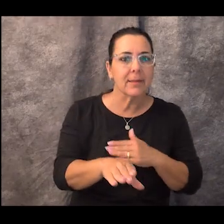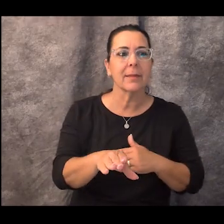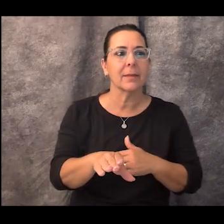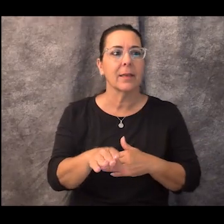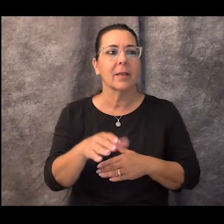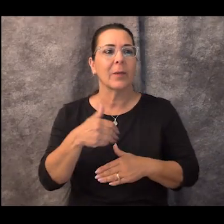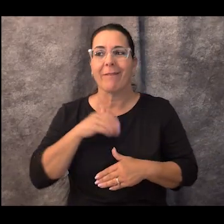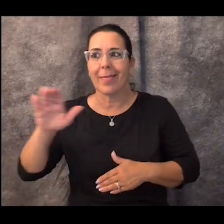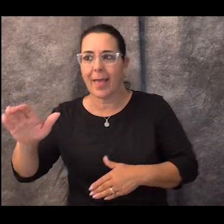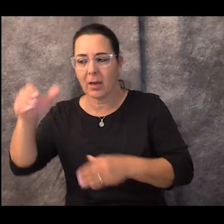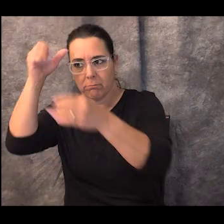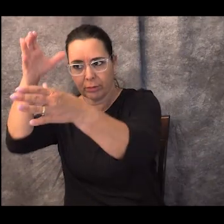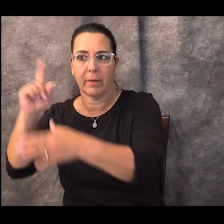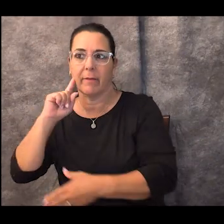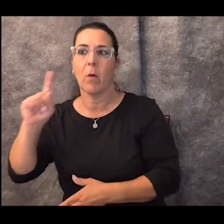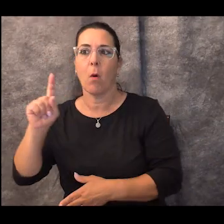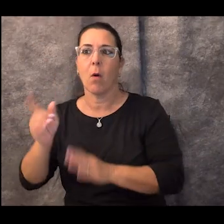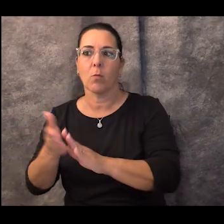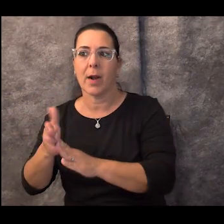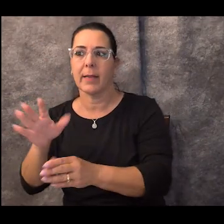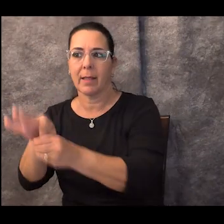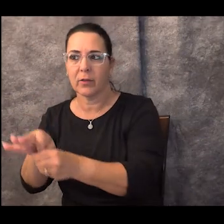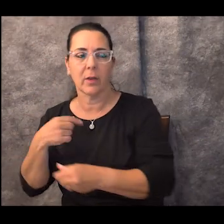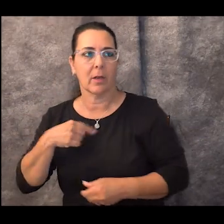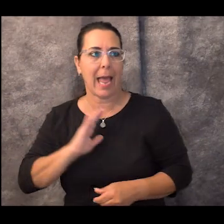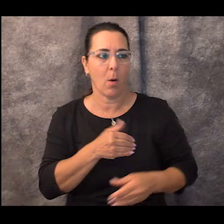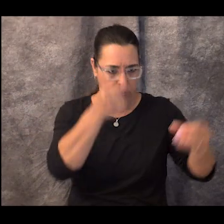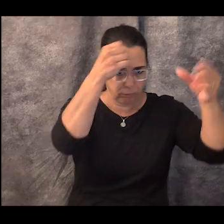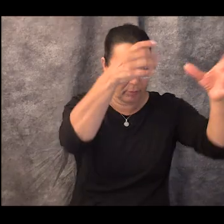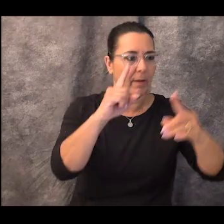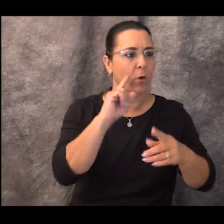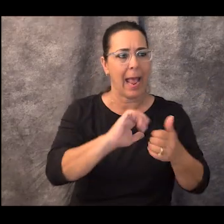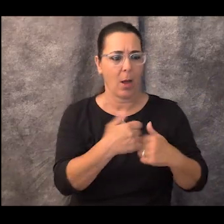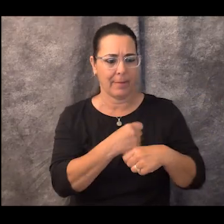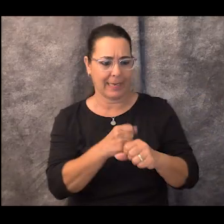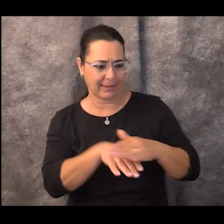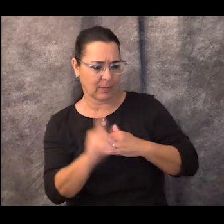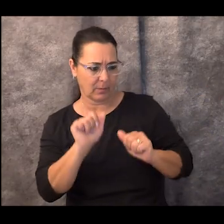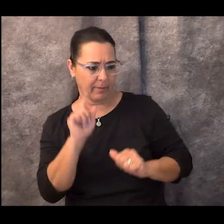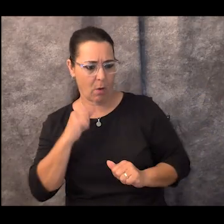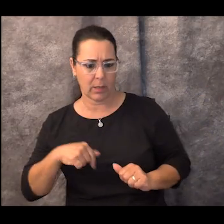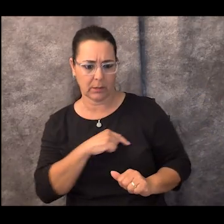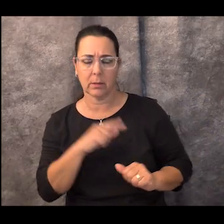when we put them together, we can make really great things happen. So whenever I see a process like that in place, I really like that.